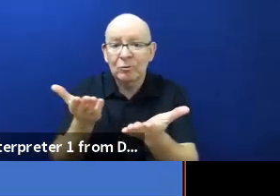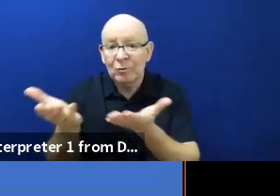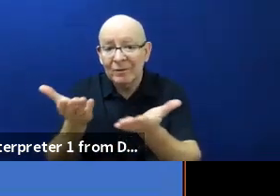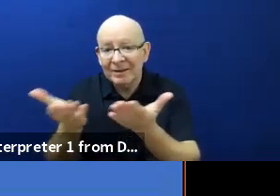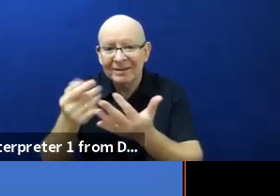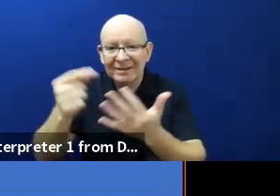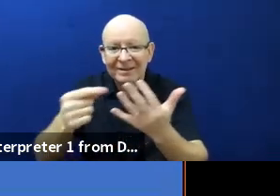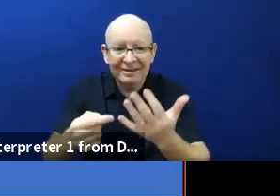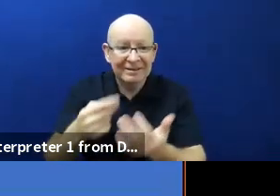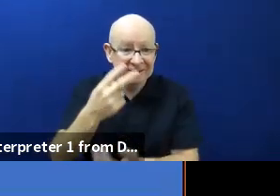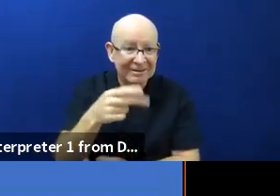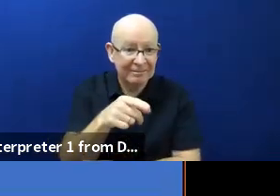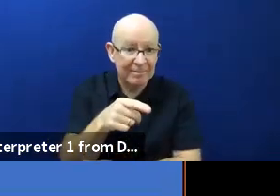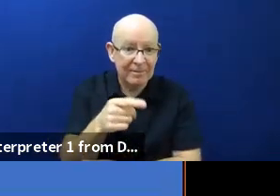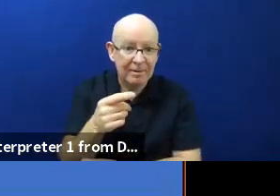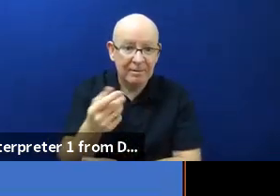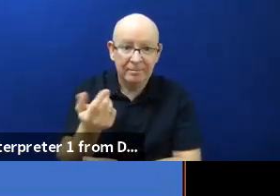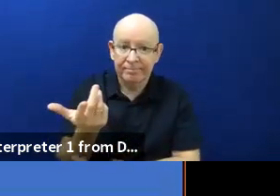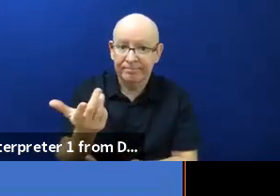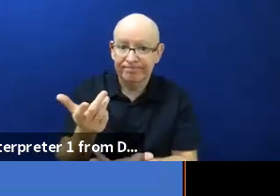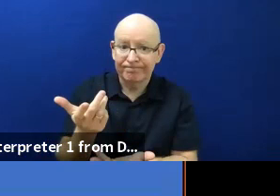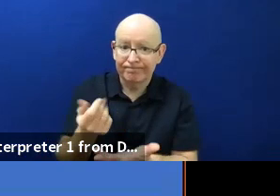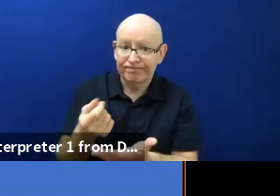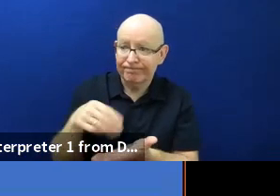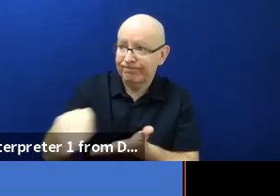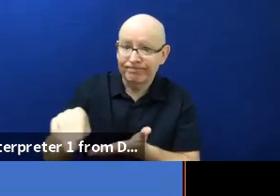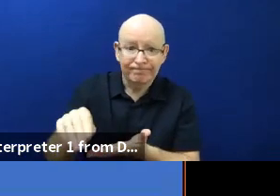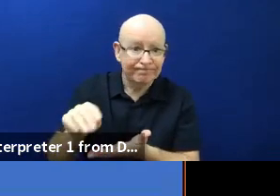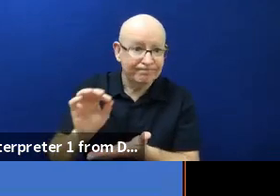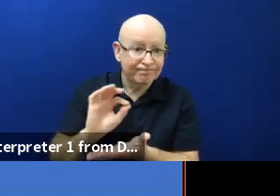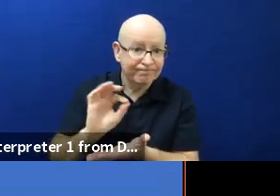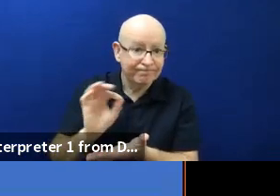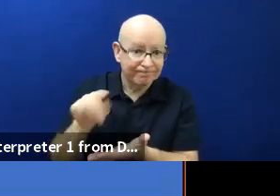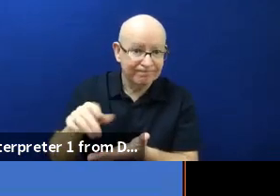costs are actually increasing tremendously, it doesn't cost much to stay at home and do nothing